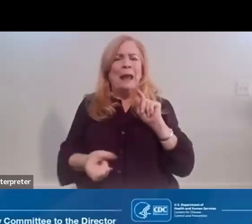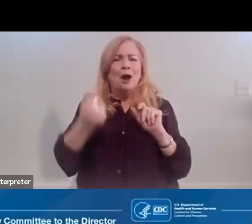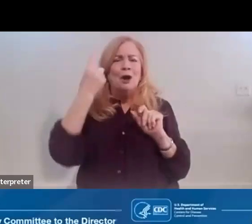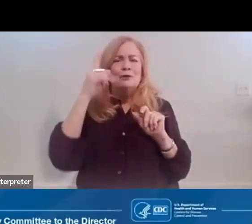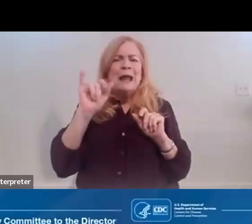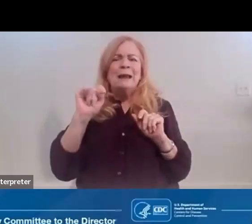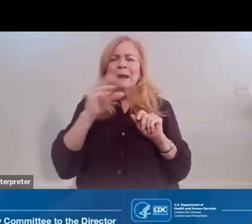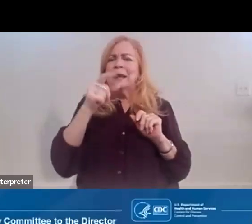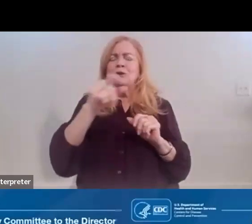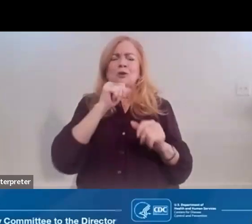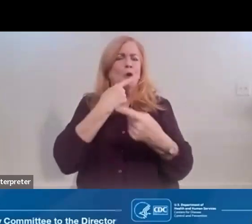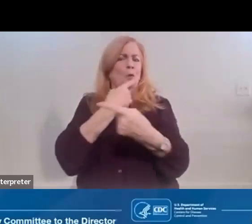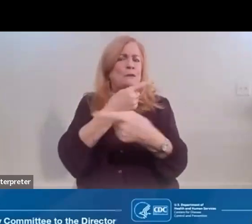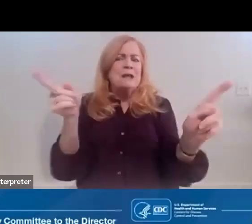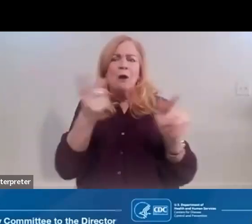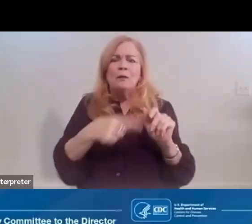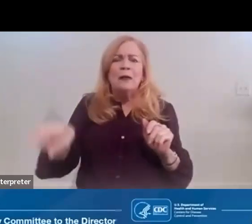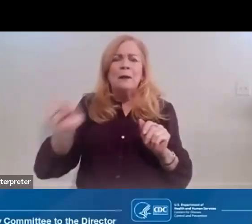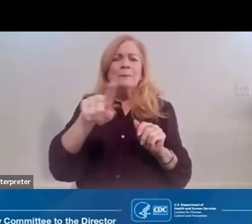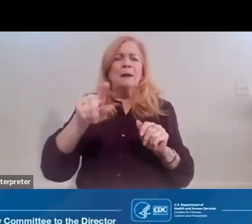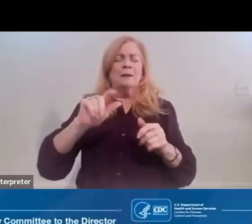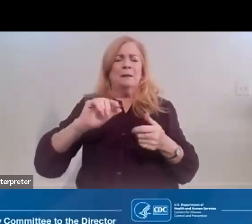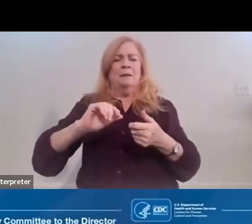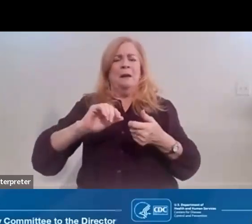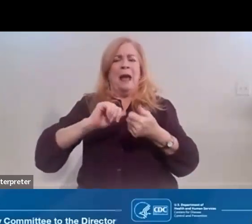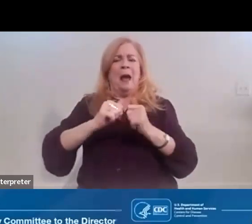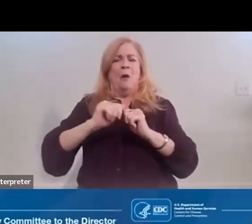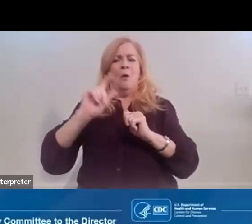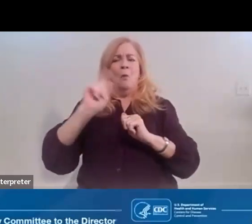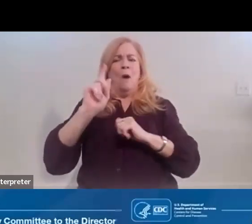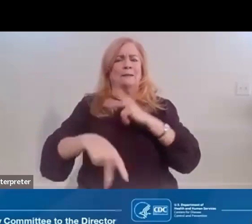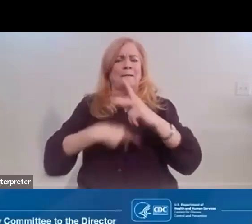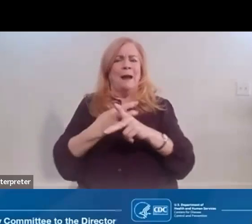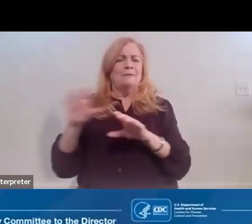that it actually elicits the behavior that will protect them, then it doesn't matter how good your model is.